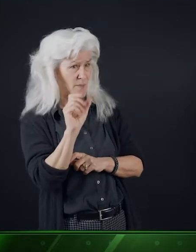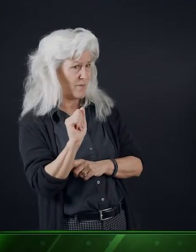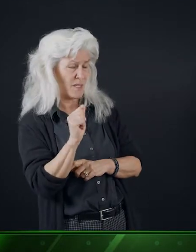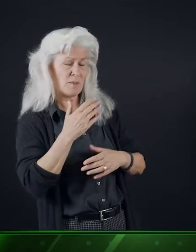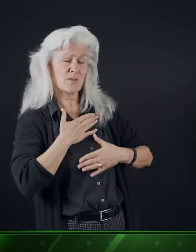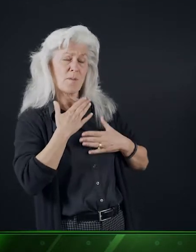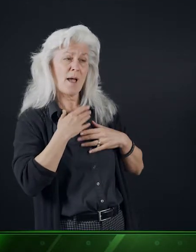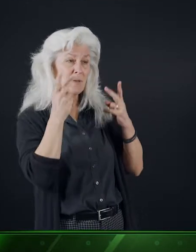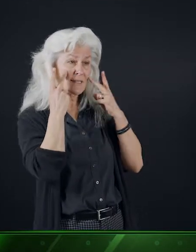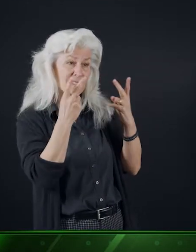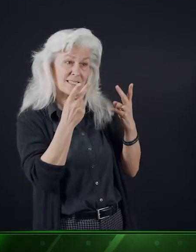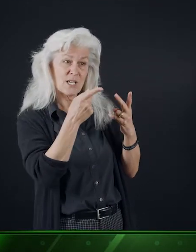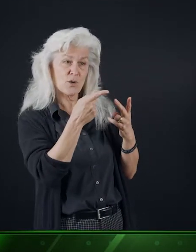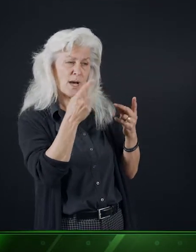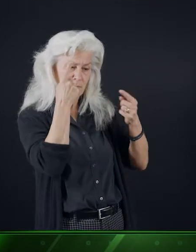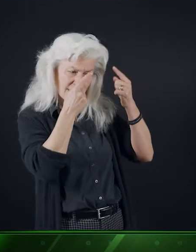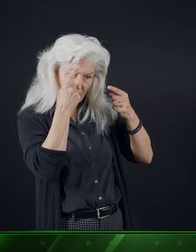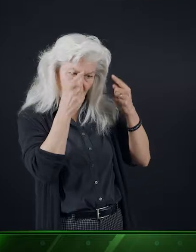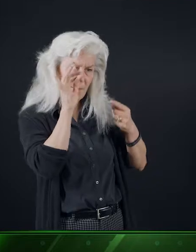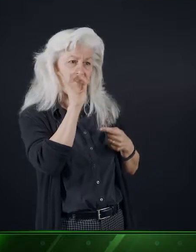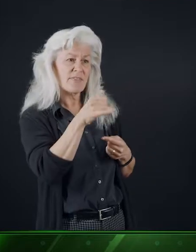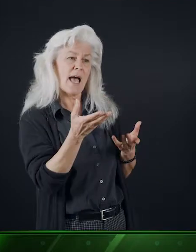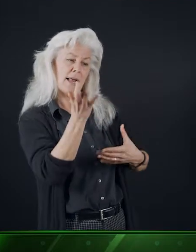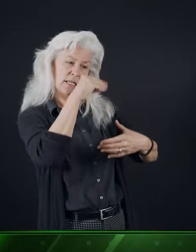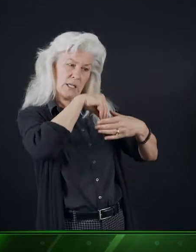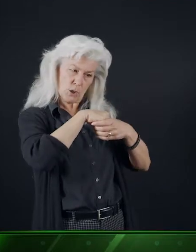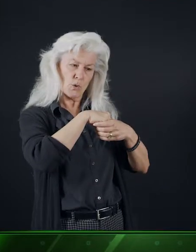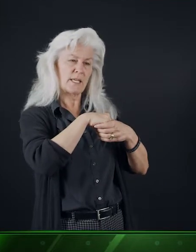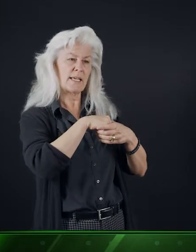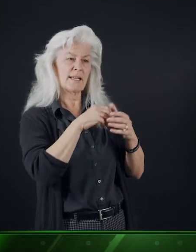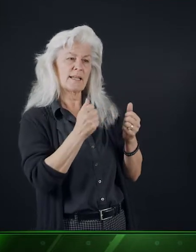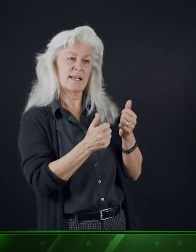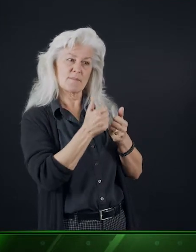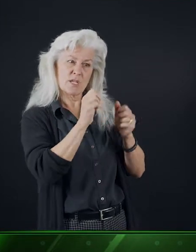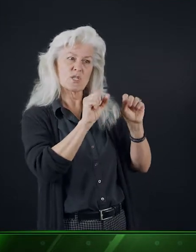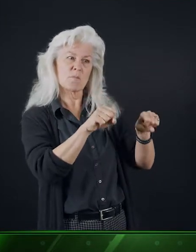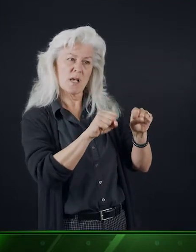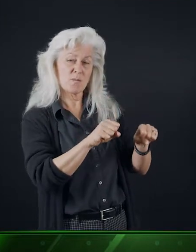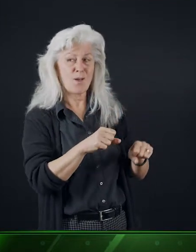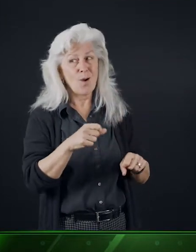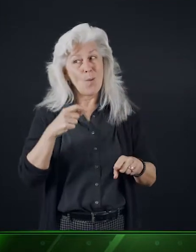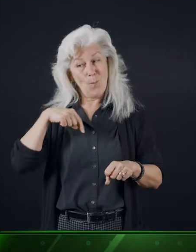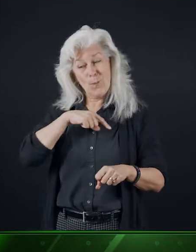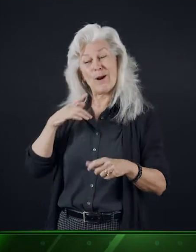baking accessibility in as much as you can. We're very excited, but we know we aren't done.